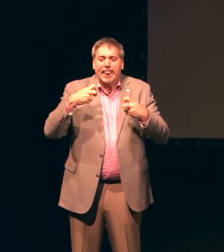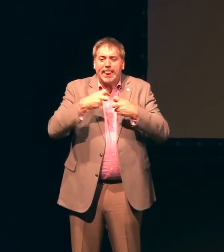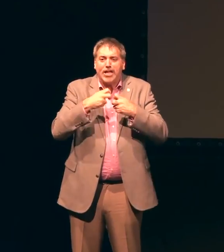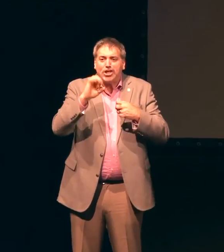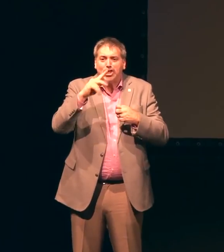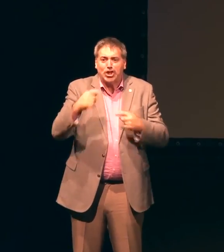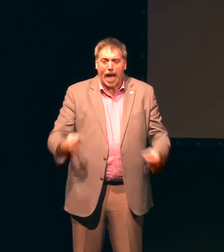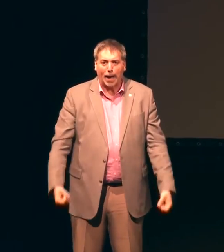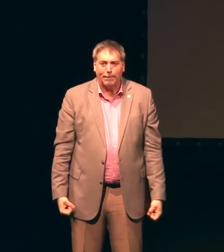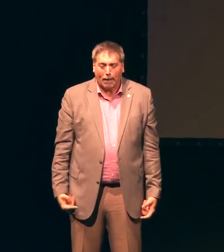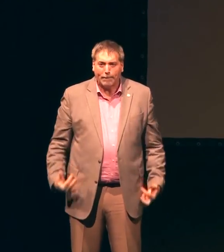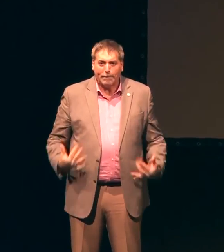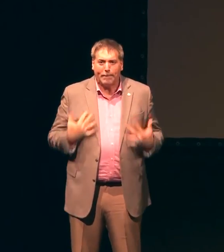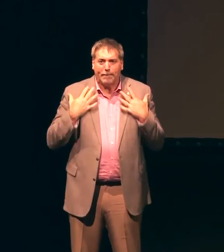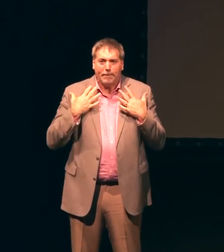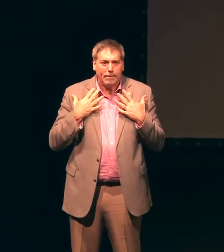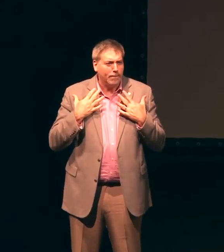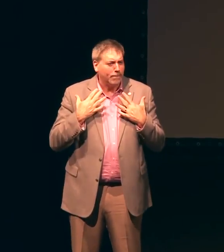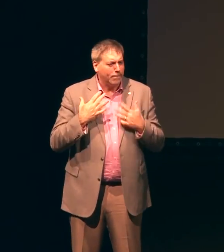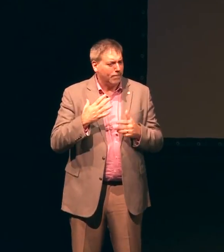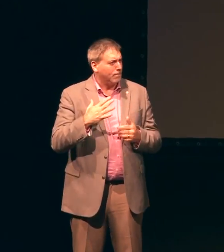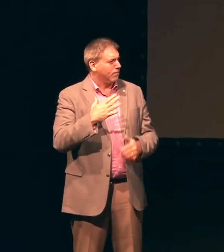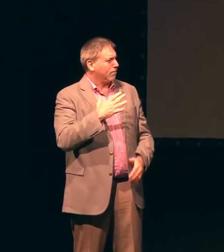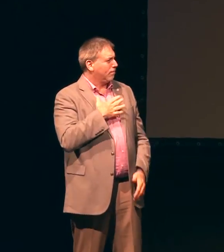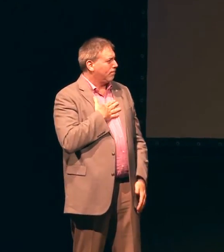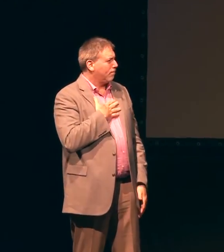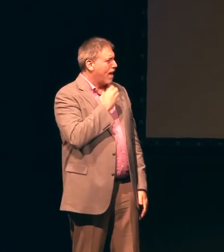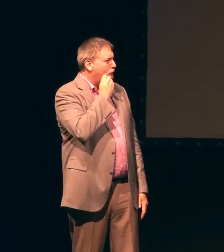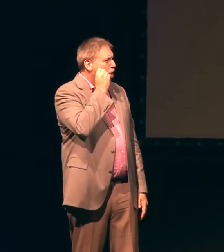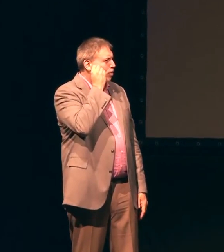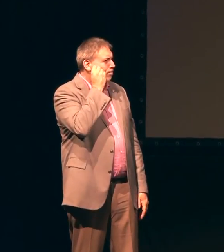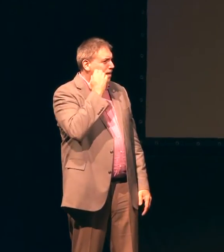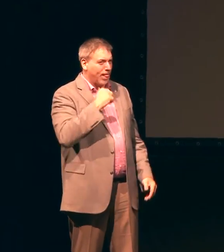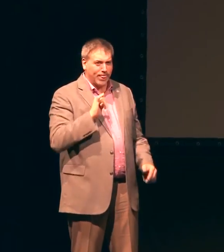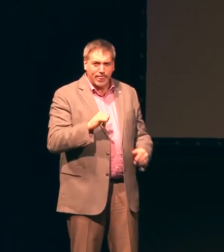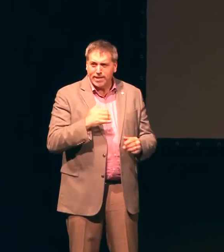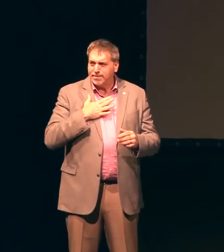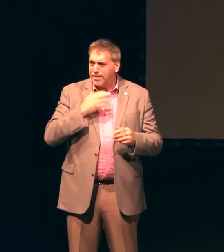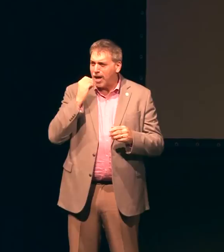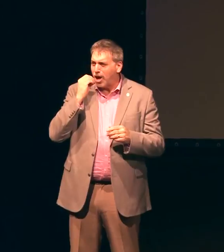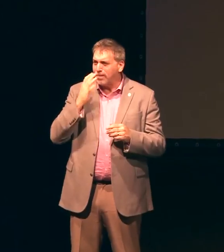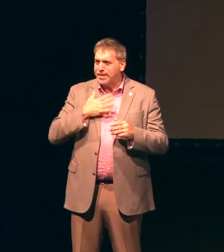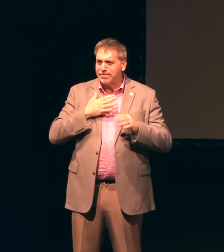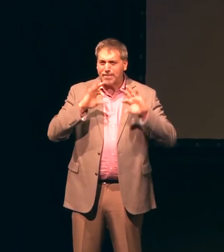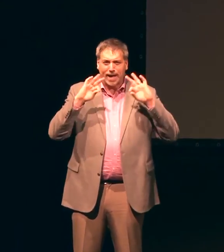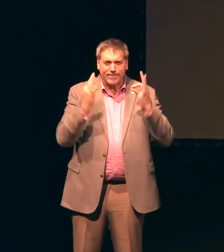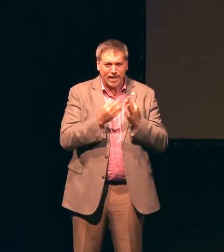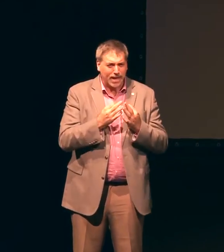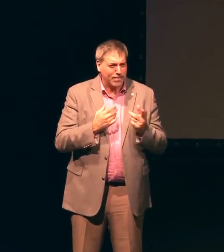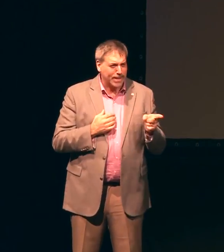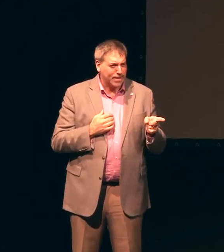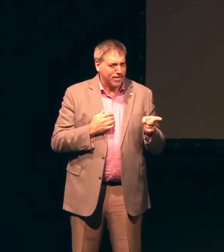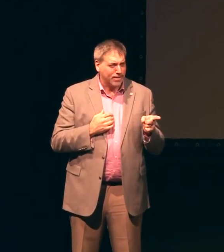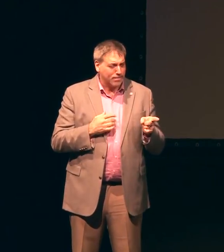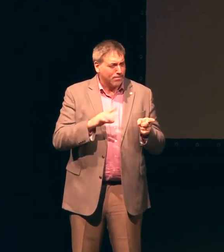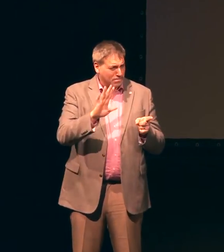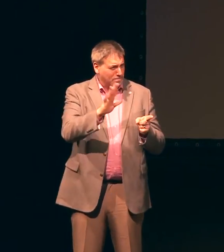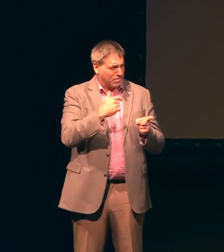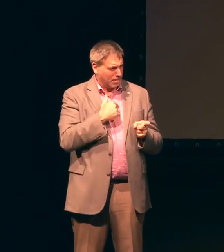to me it felt like an electric shock flow through my body, I felt like I was home, this is my home,